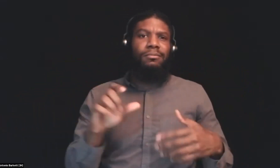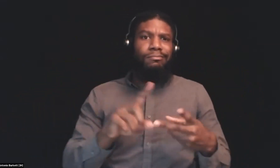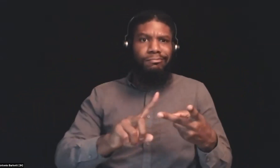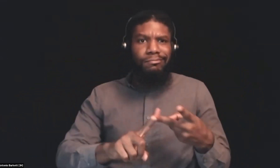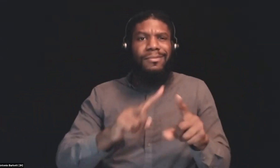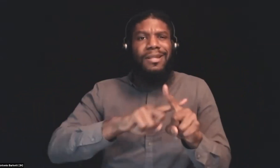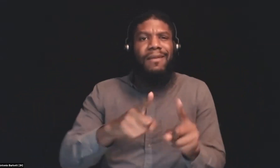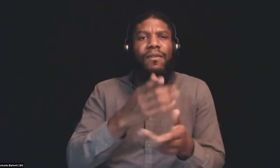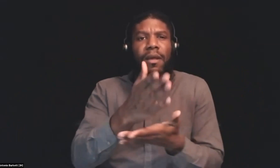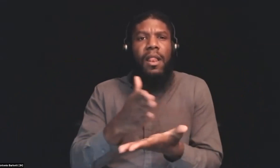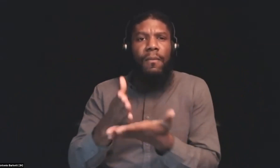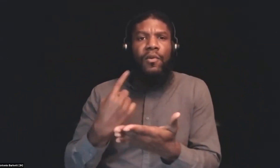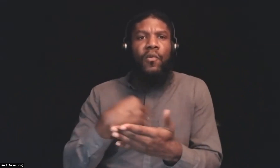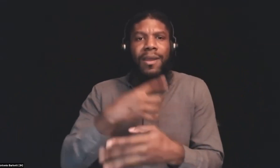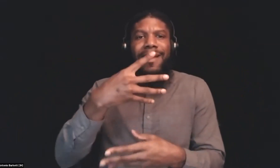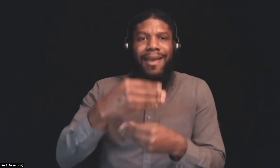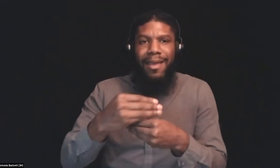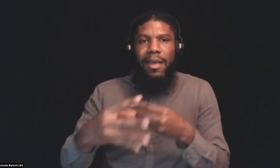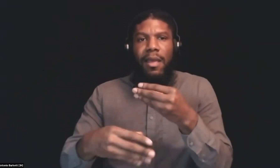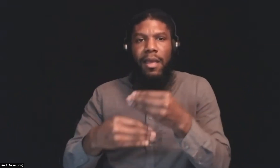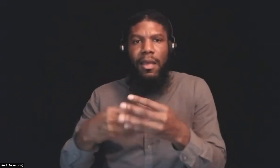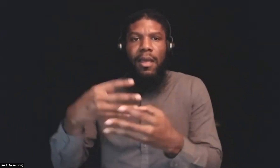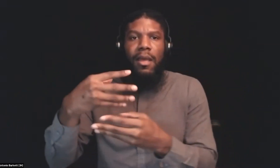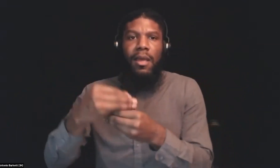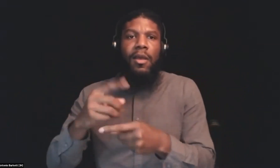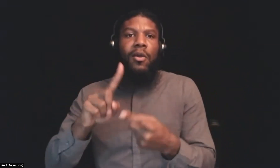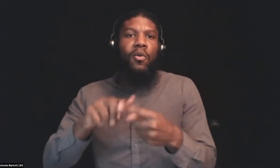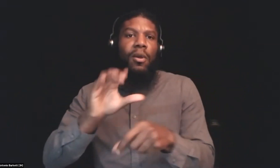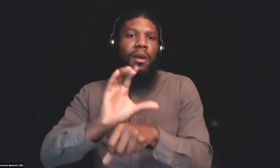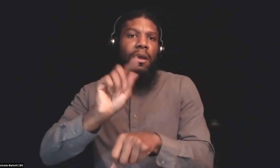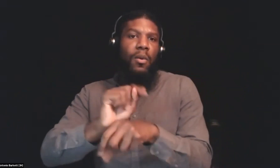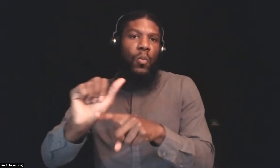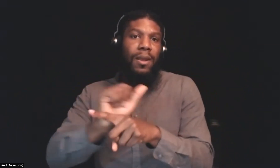we're adding to consulting practice. And if we're training consultants to kind of think that way,